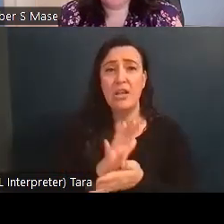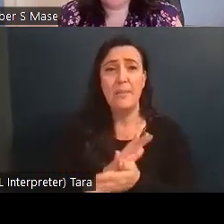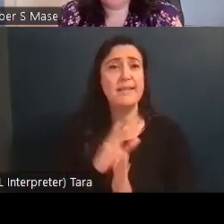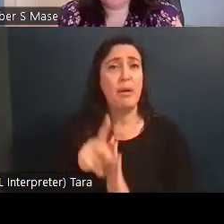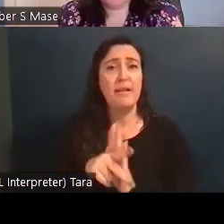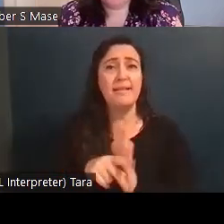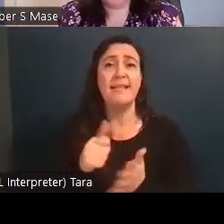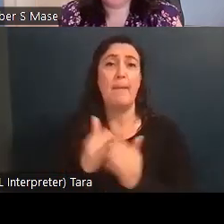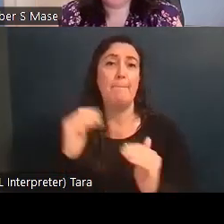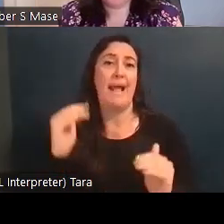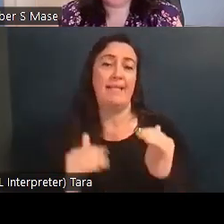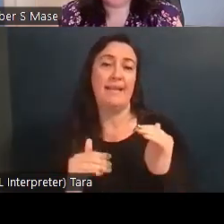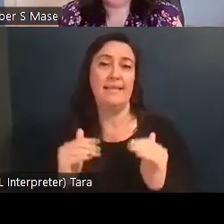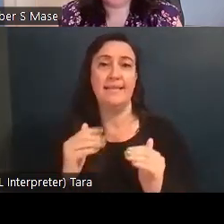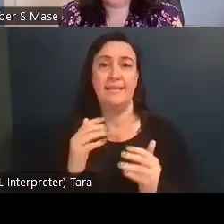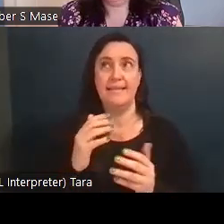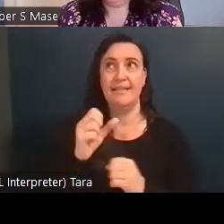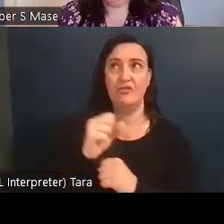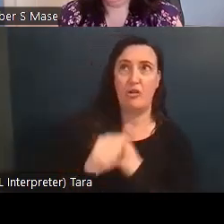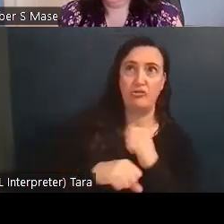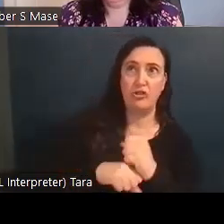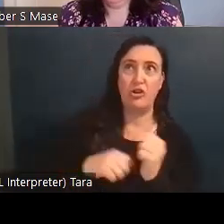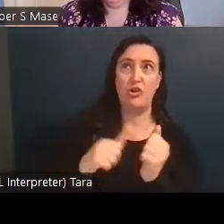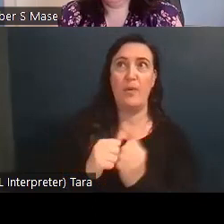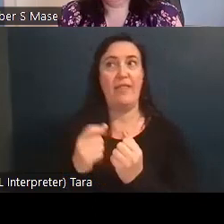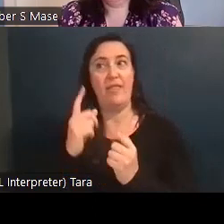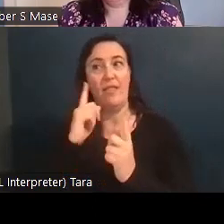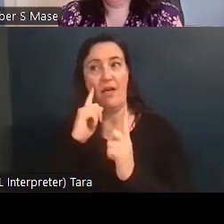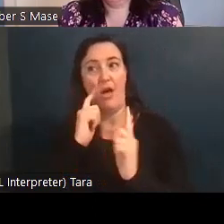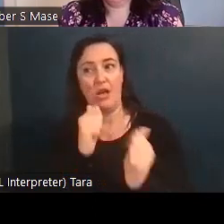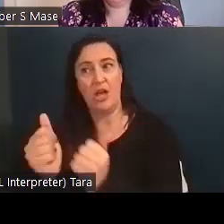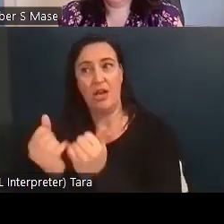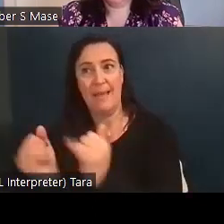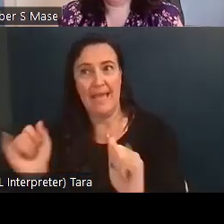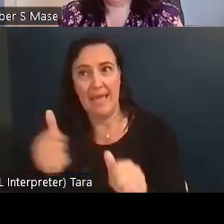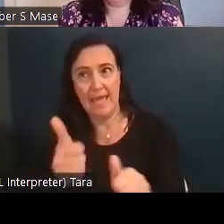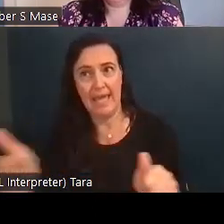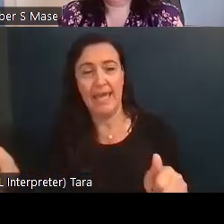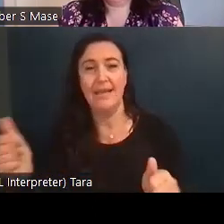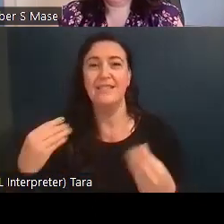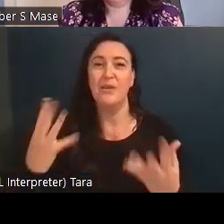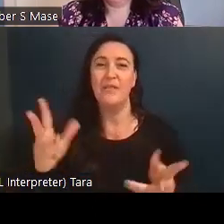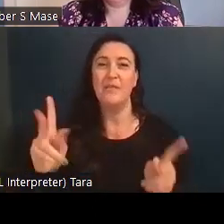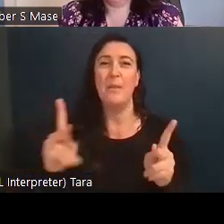structure with autonomy, giving folks both the tools they need